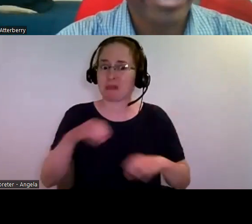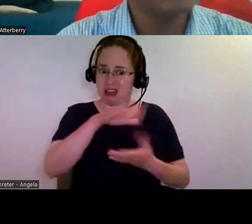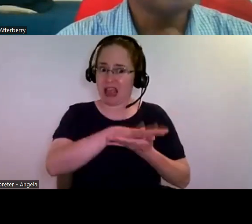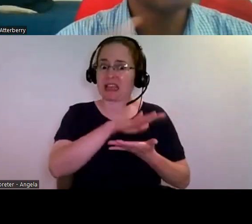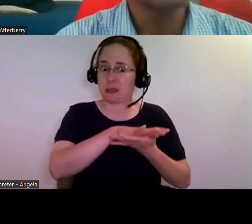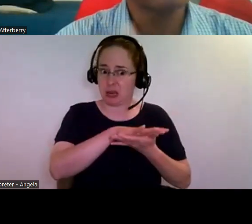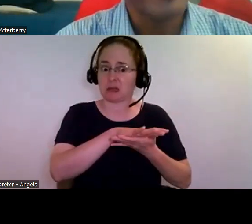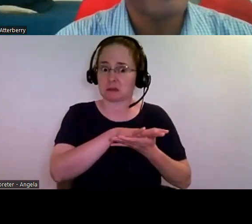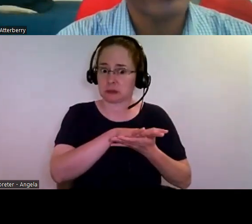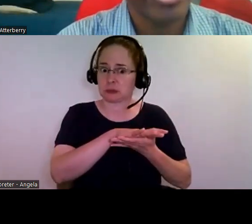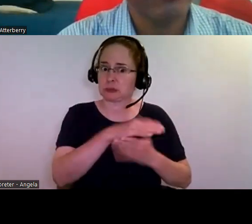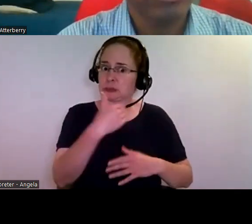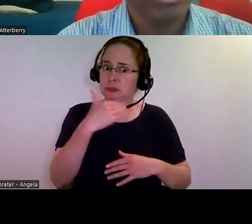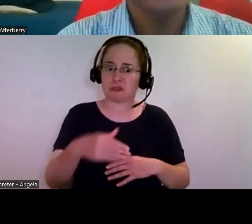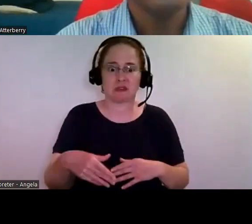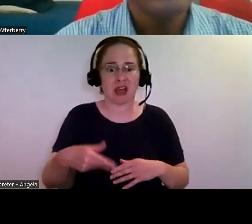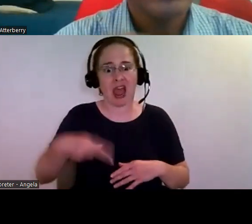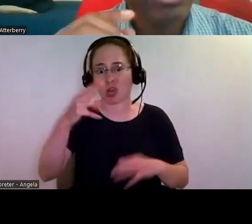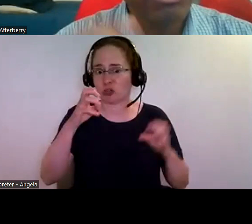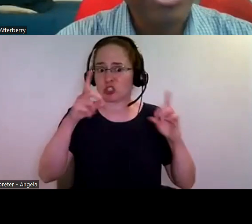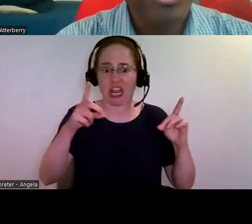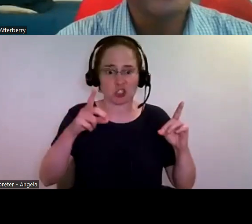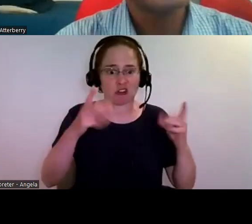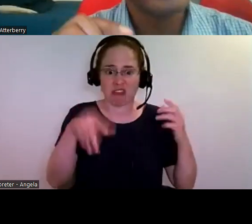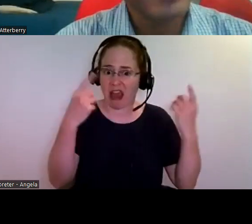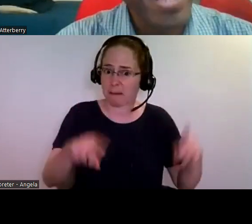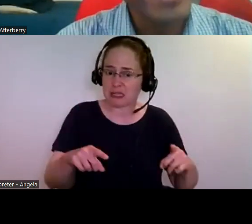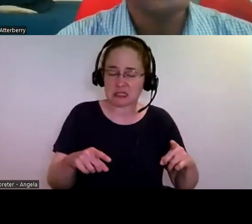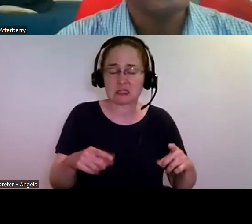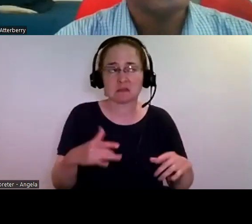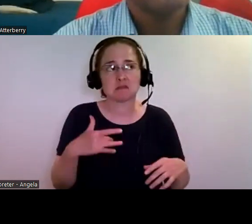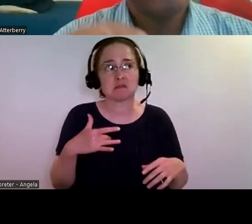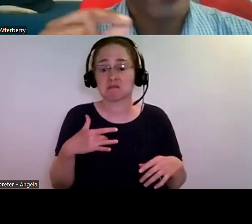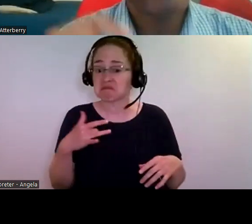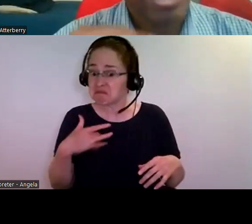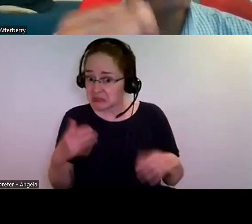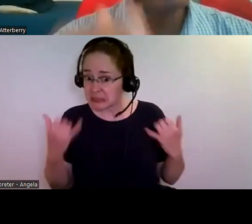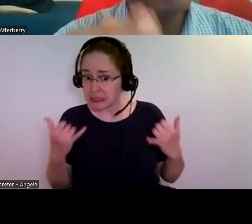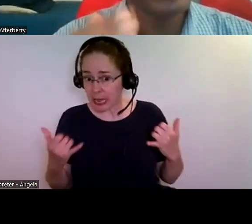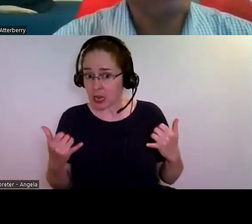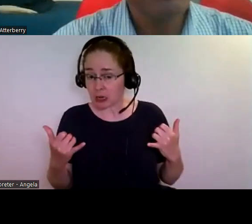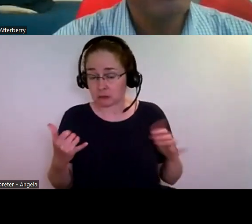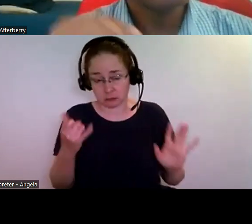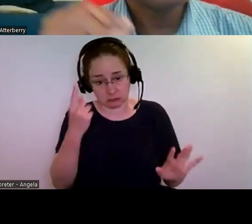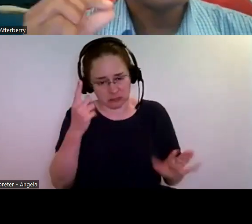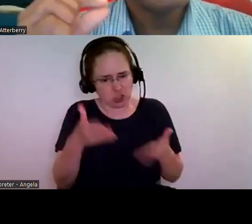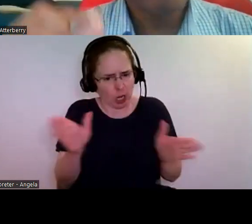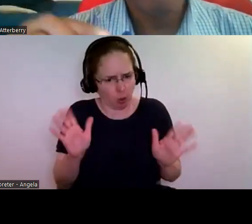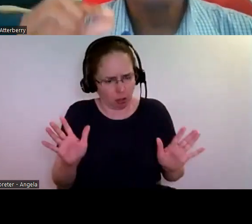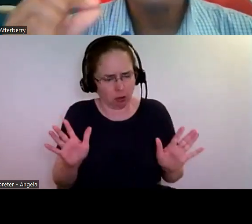academia world of higher education. In general, today, I'm just speaking in general, there are